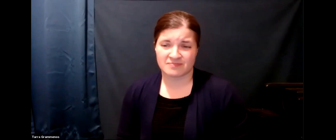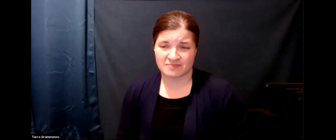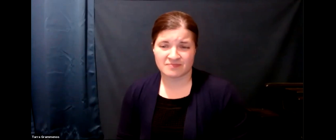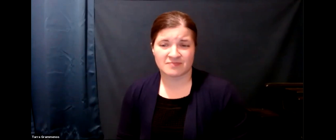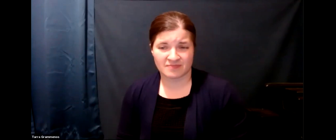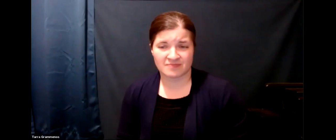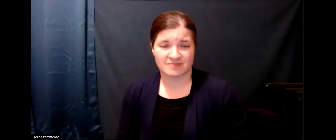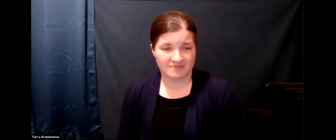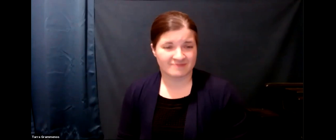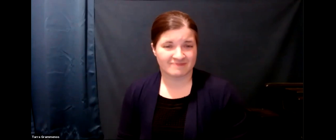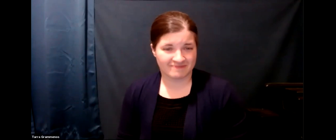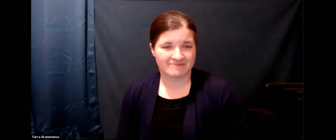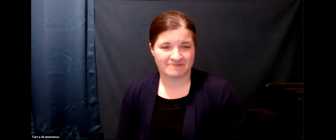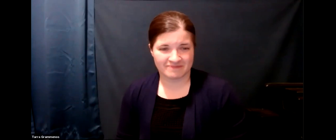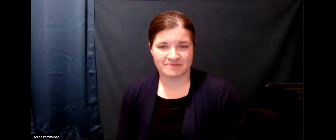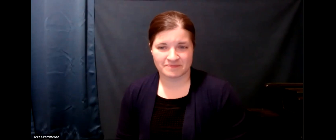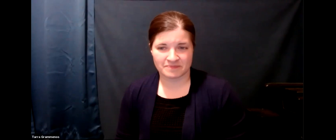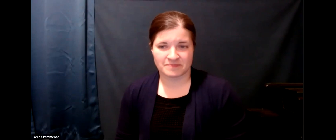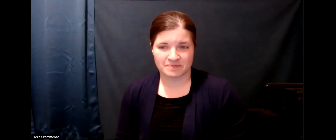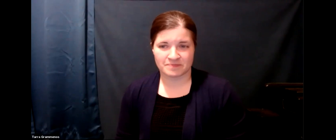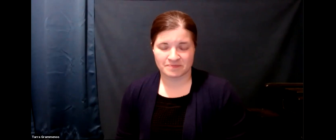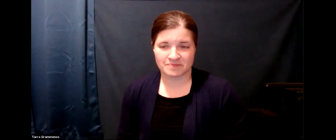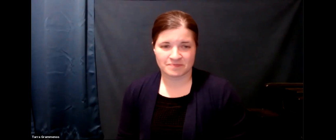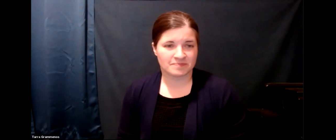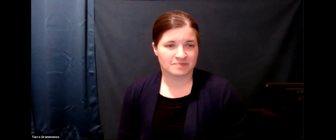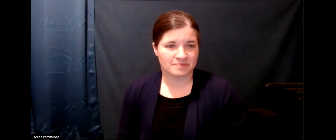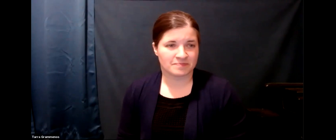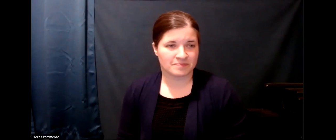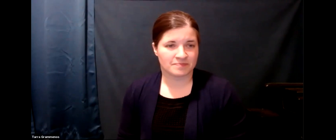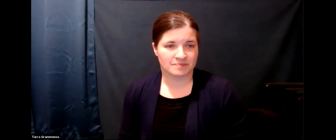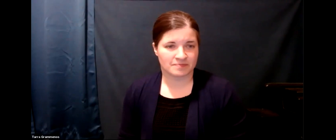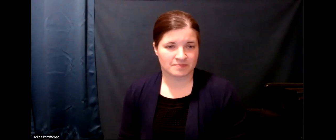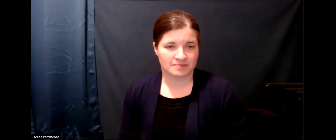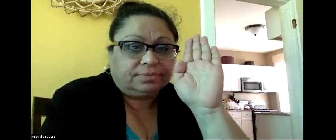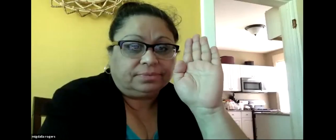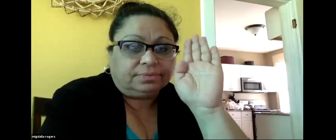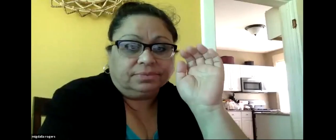I believe Migdalia has a question.